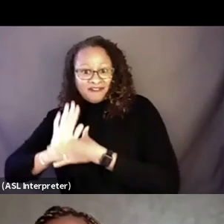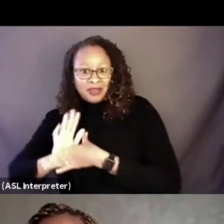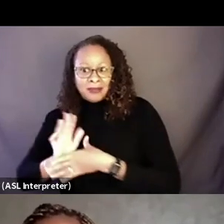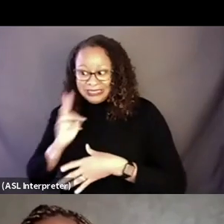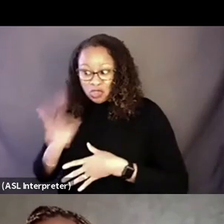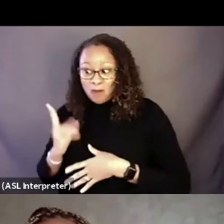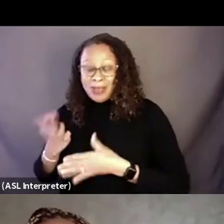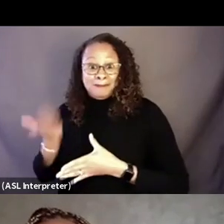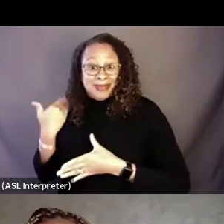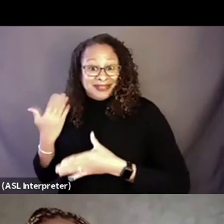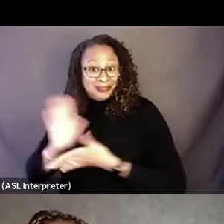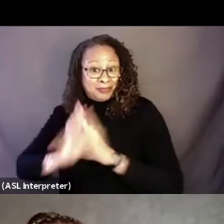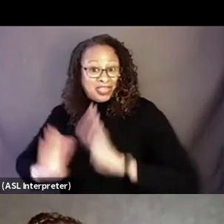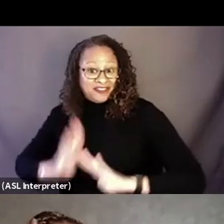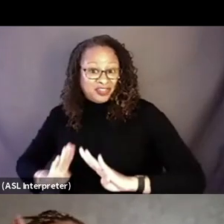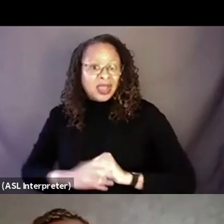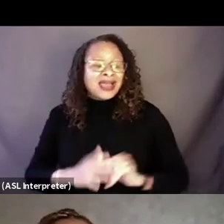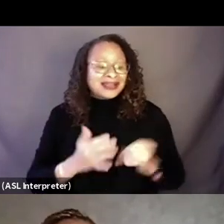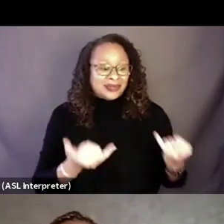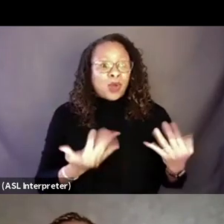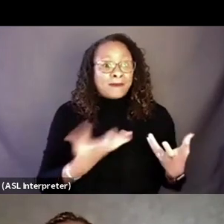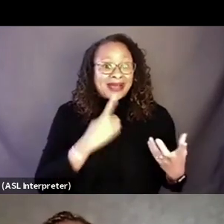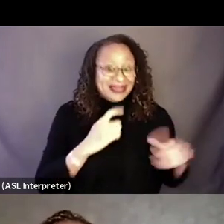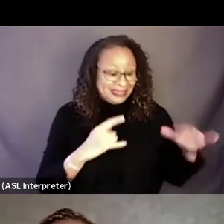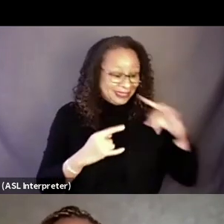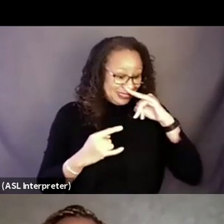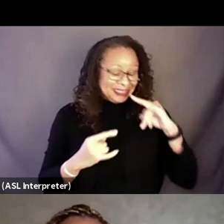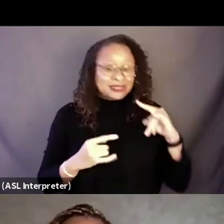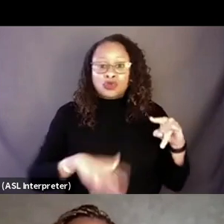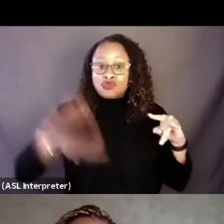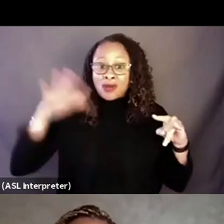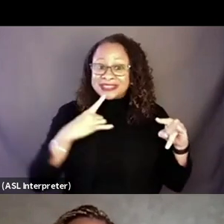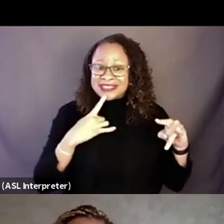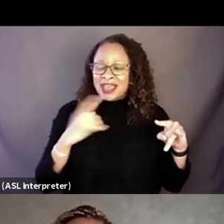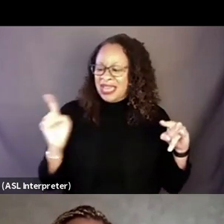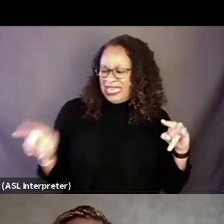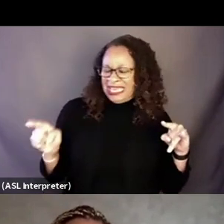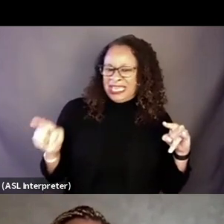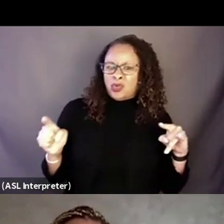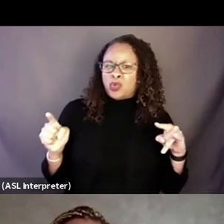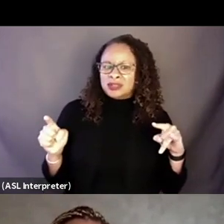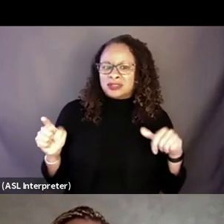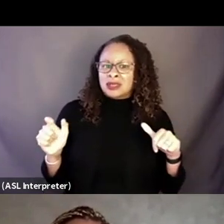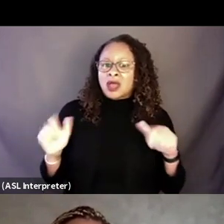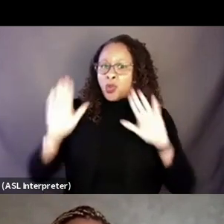my kids will grow up and say he was great for the country but was a disaster as a father.